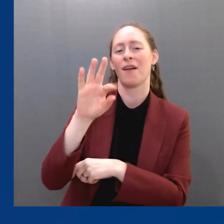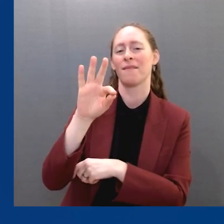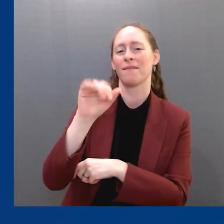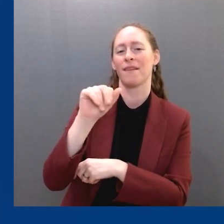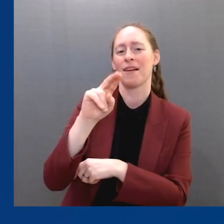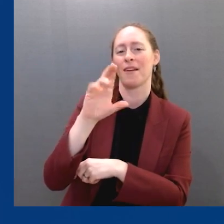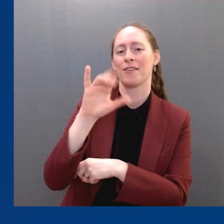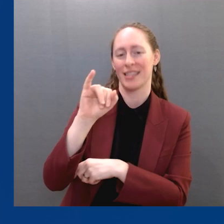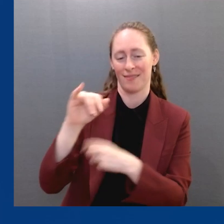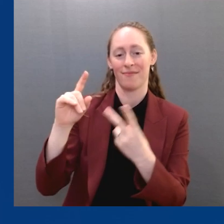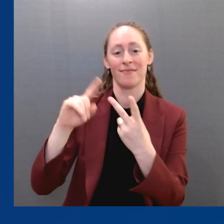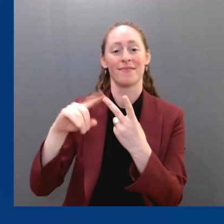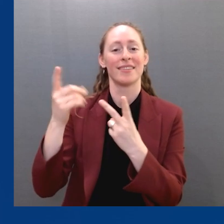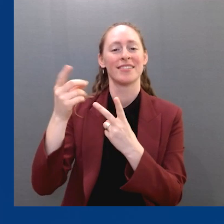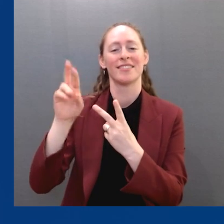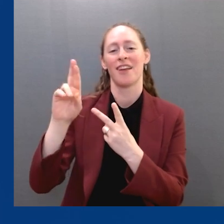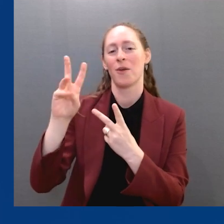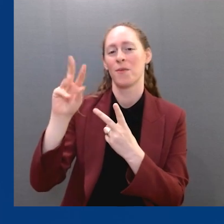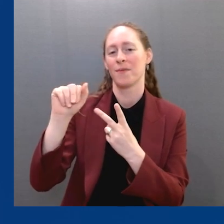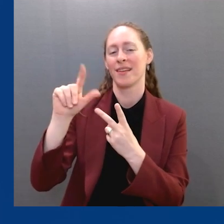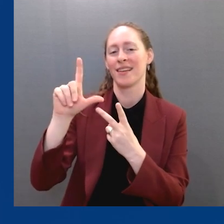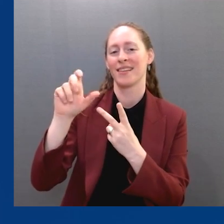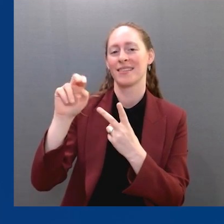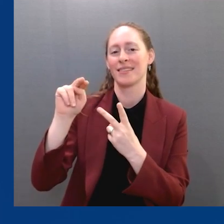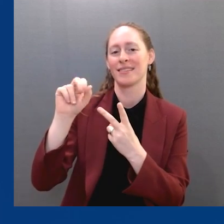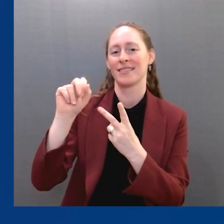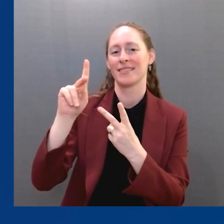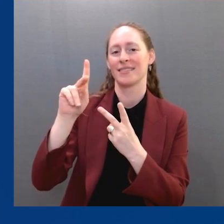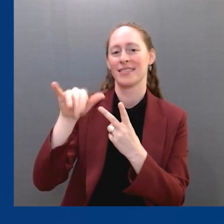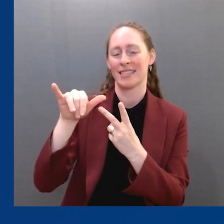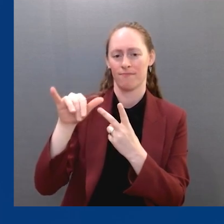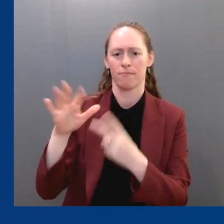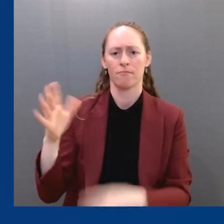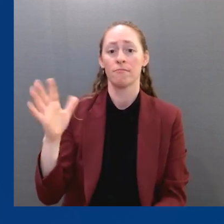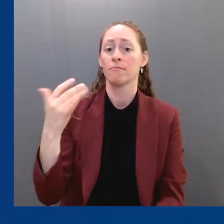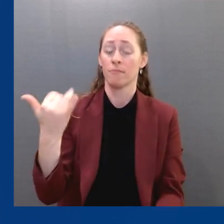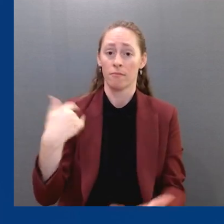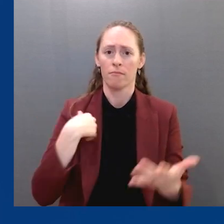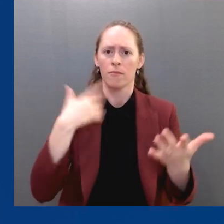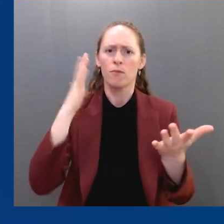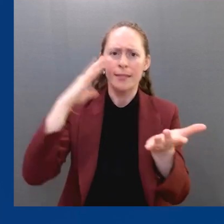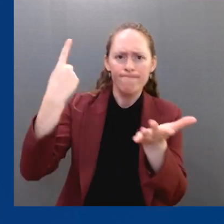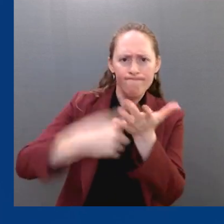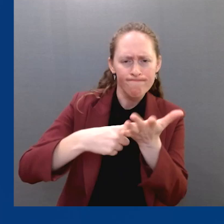Today, we're going to be focusing on BA-5. Dr. Walensky, after I speak, will provide an update